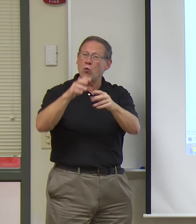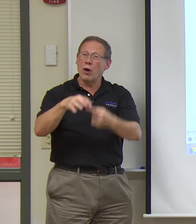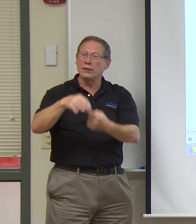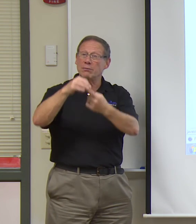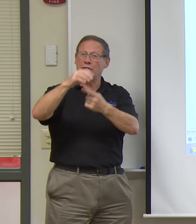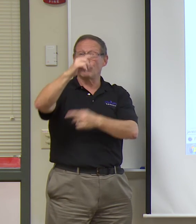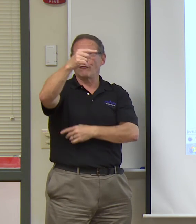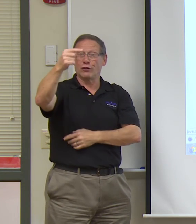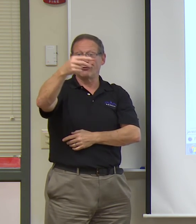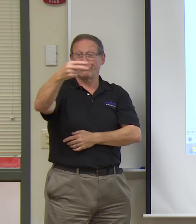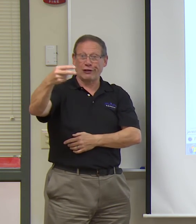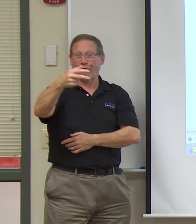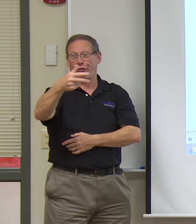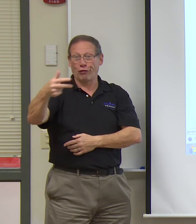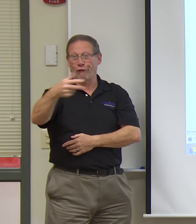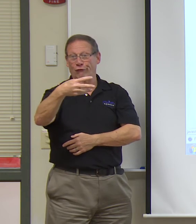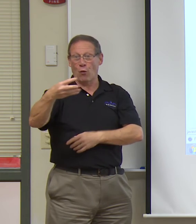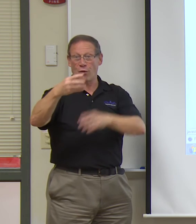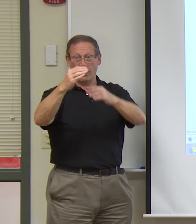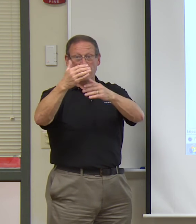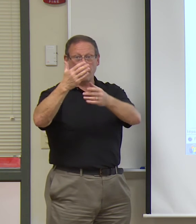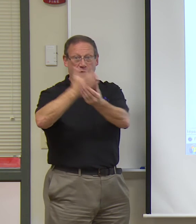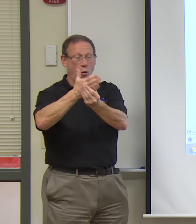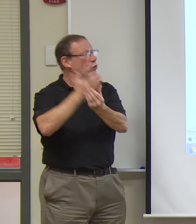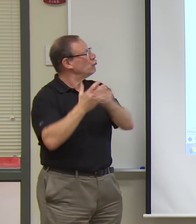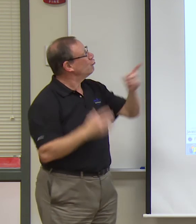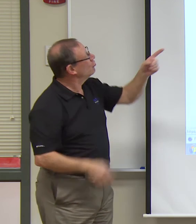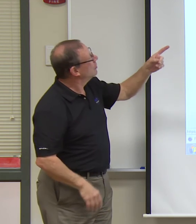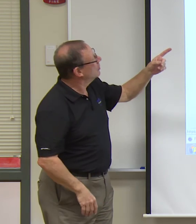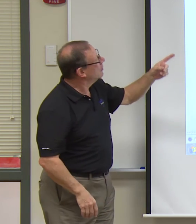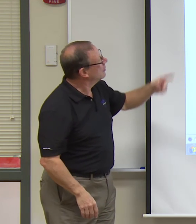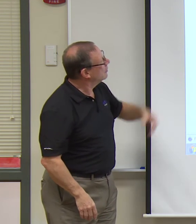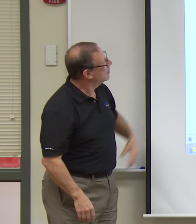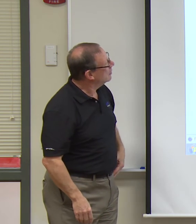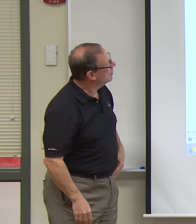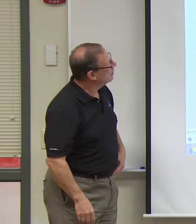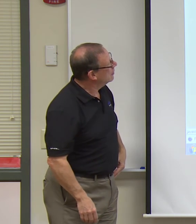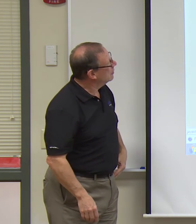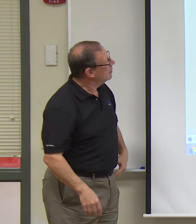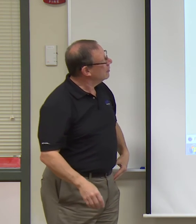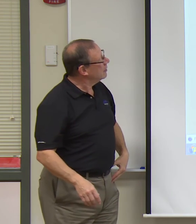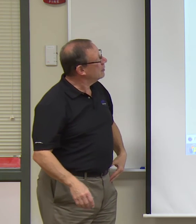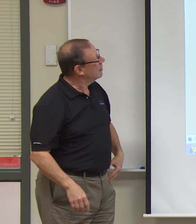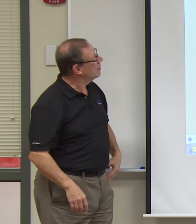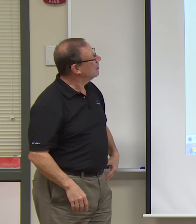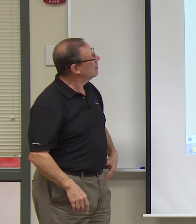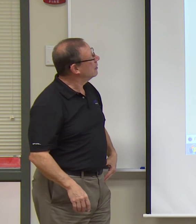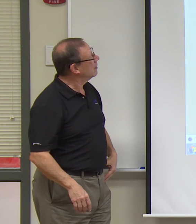in the folder, move up or move down or move to...